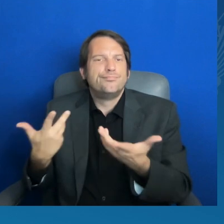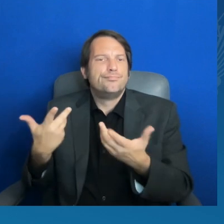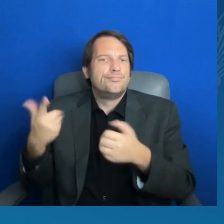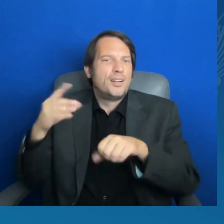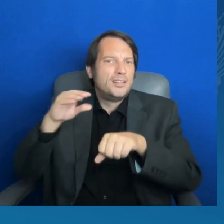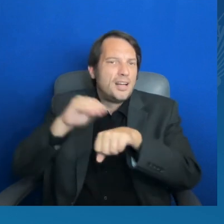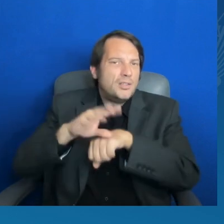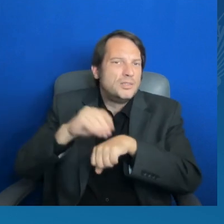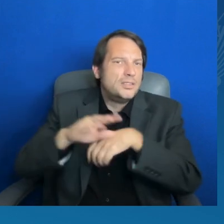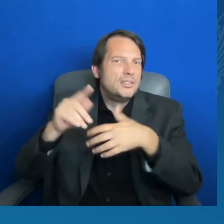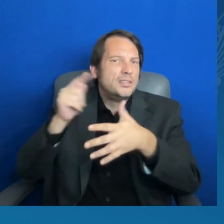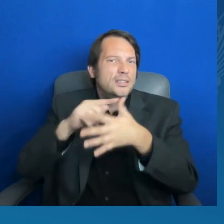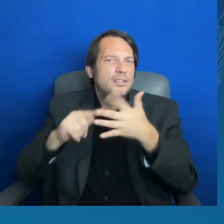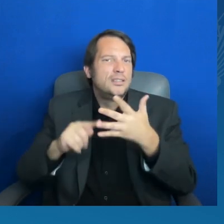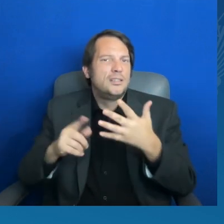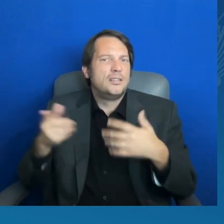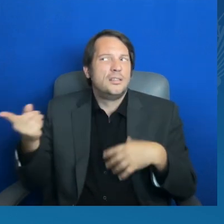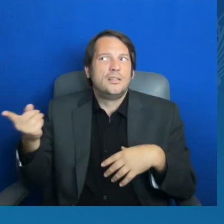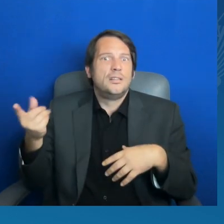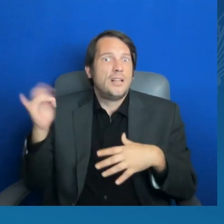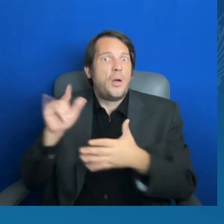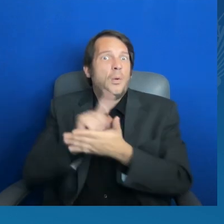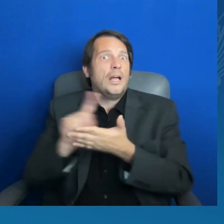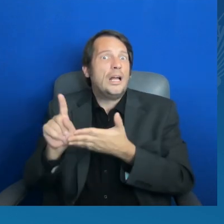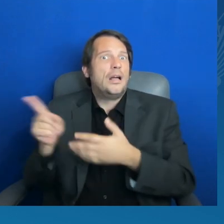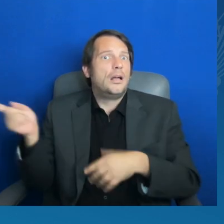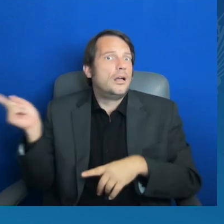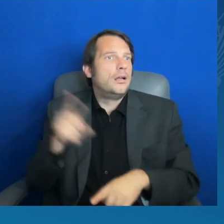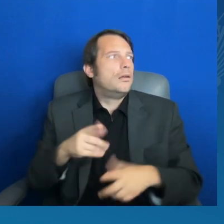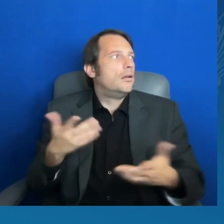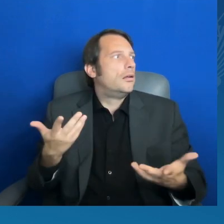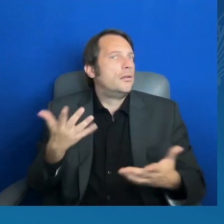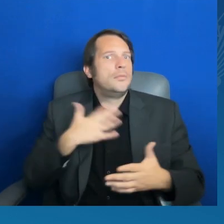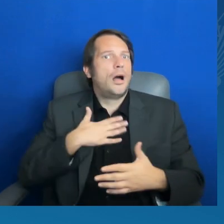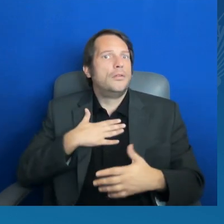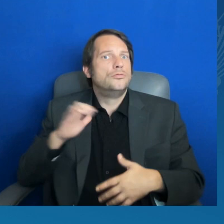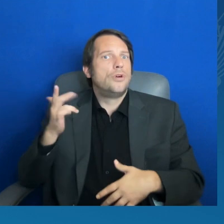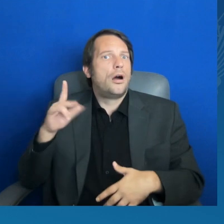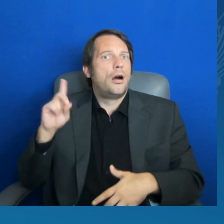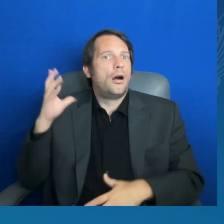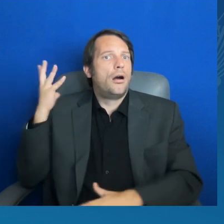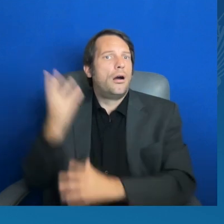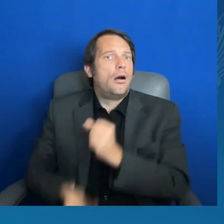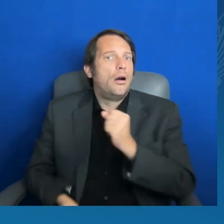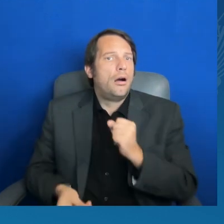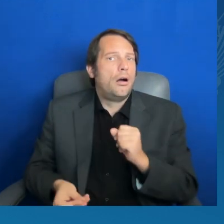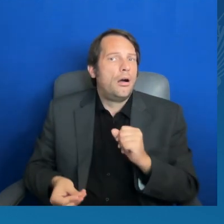and the importance of healing and therapy and treating the trauma. And that's one of the pieces I just cannot